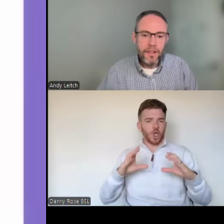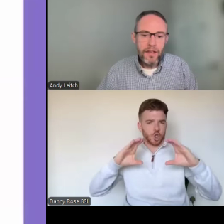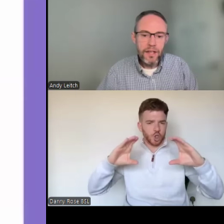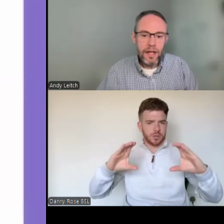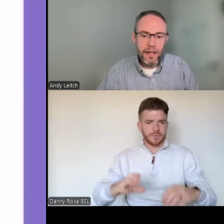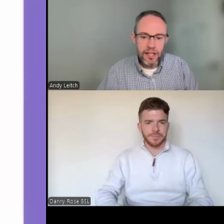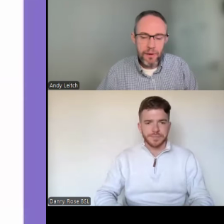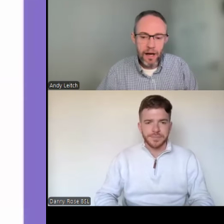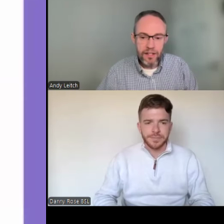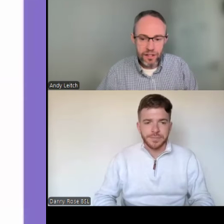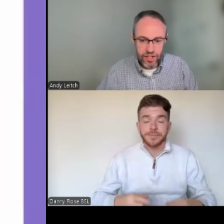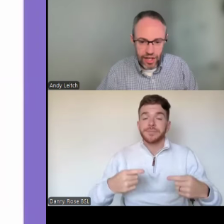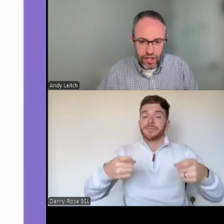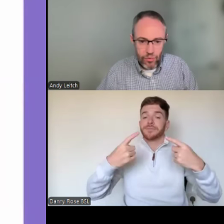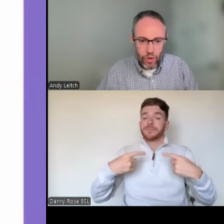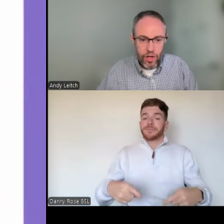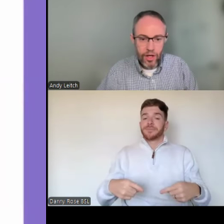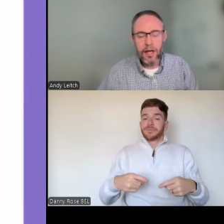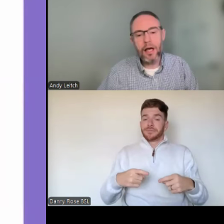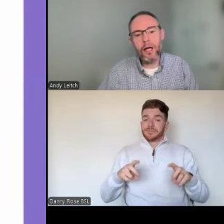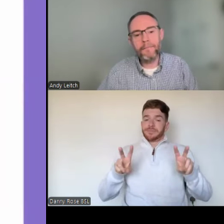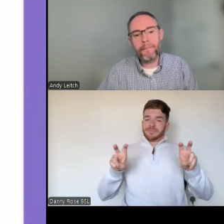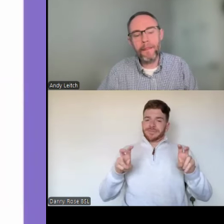The next part is the session work.